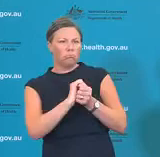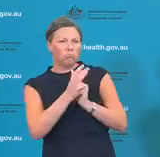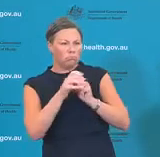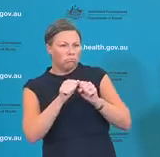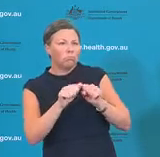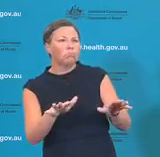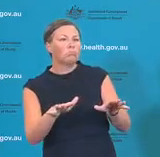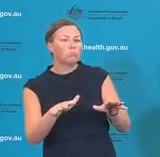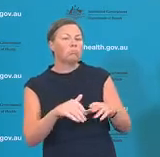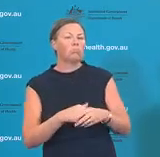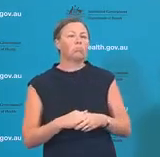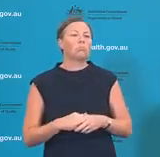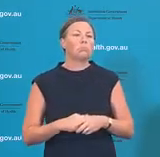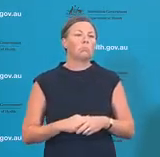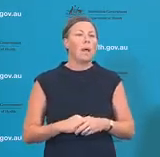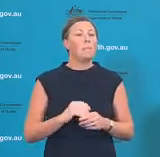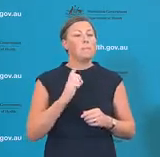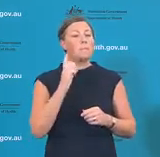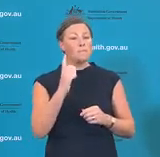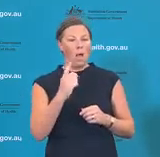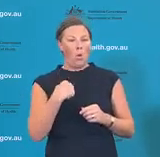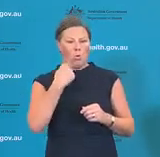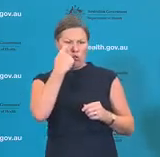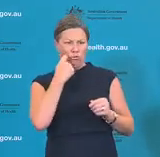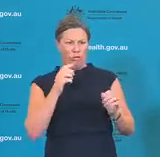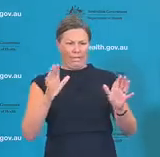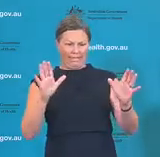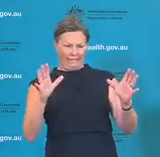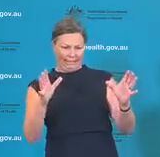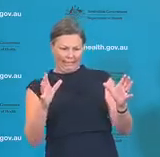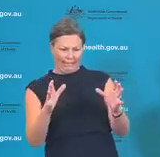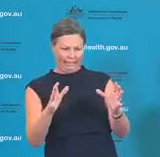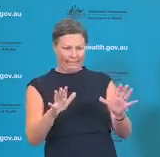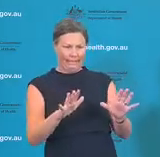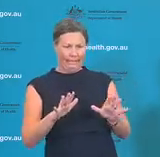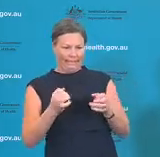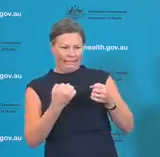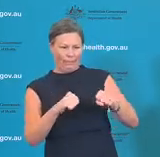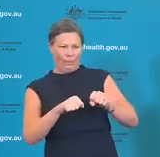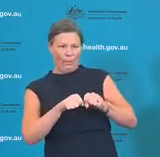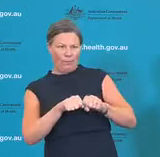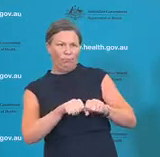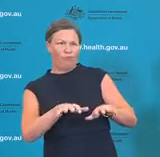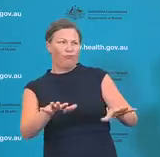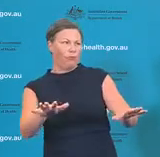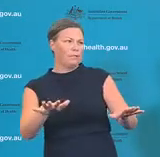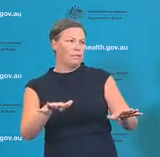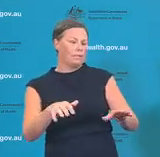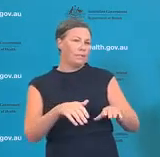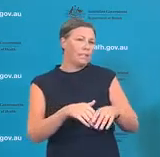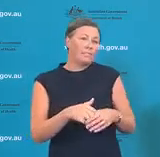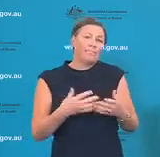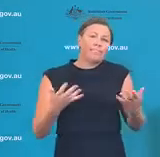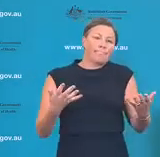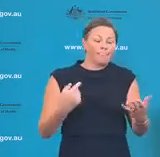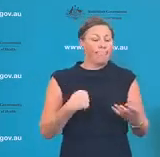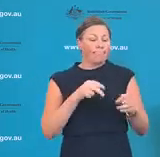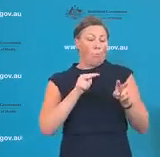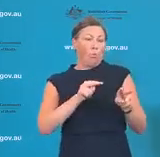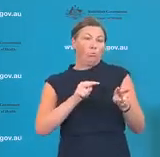to contain that outbreak but that is part of the normal day-to-day business of containment and monitoring of an outbreak such as this.